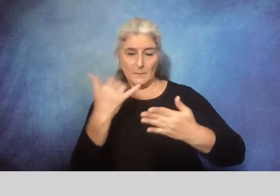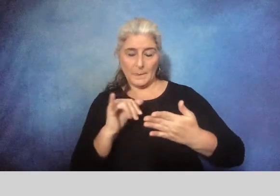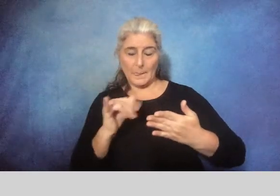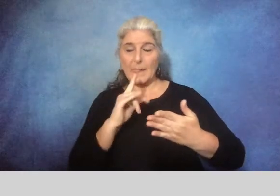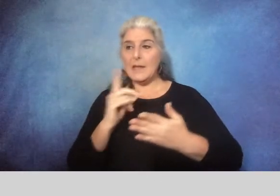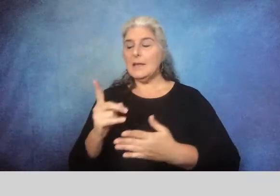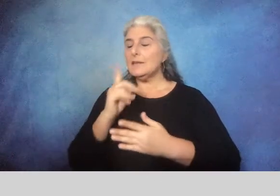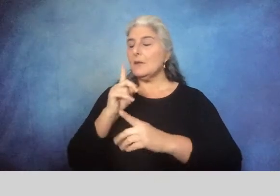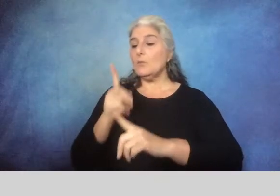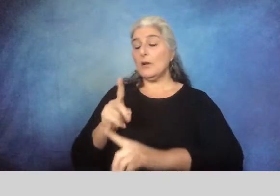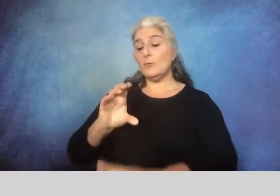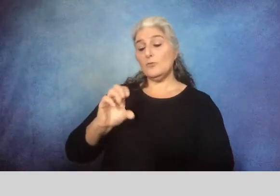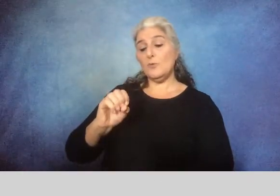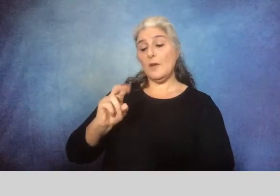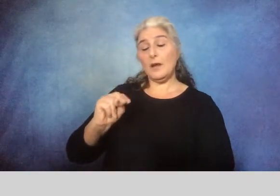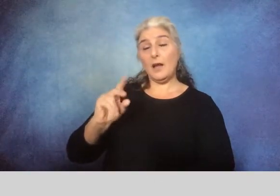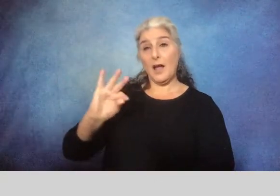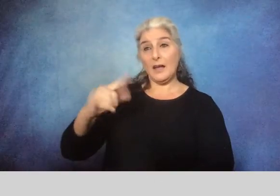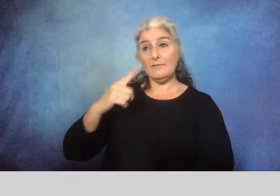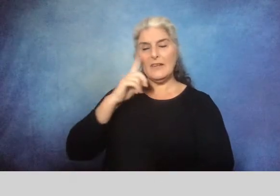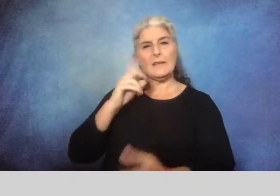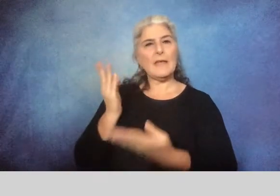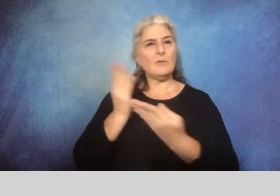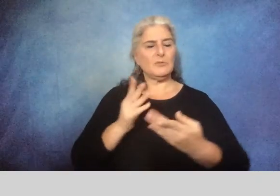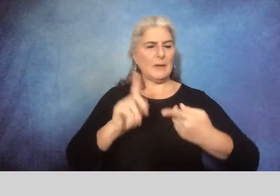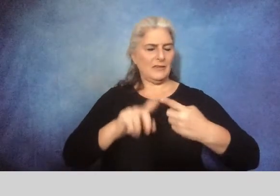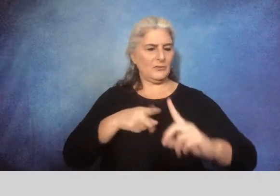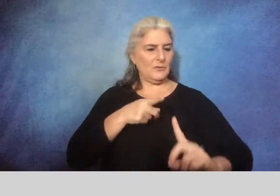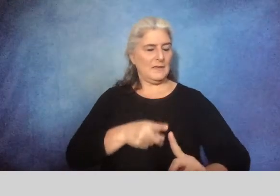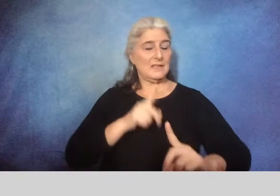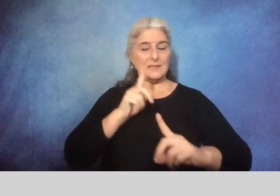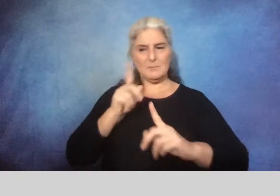which was passed to this particular implementation.